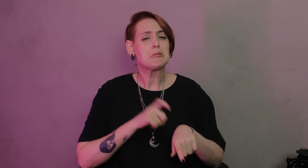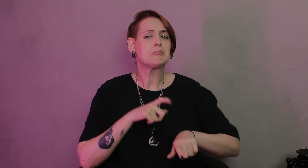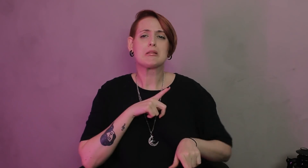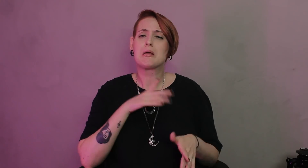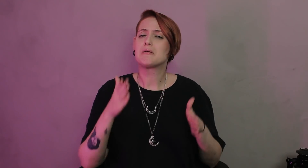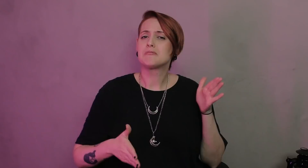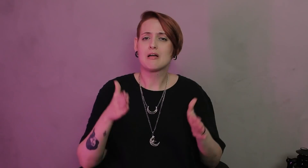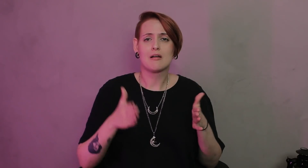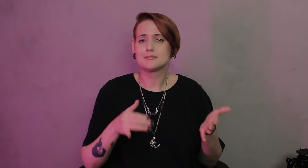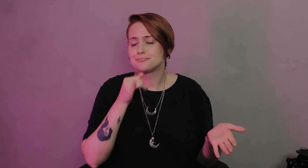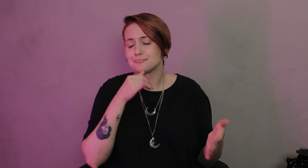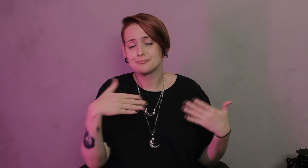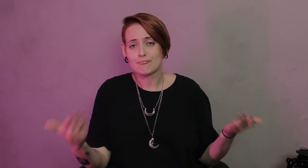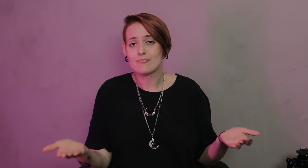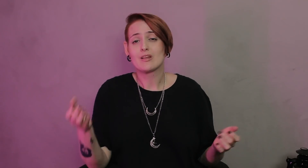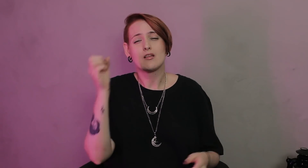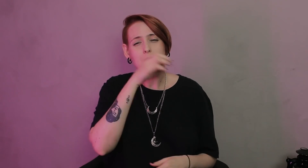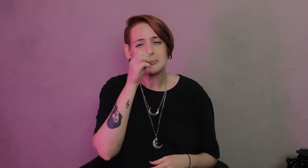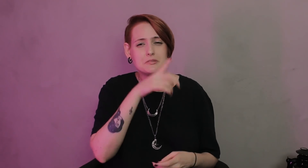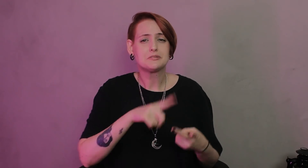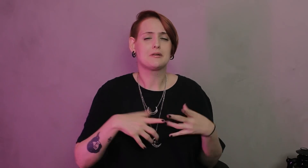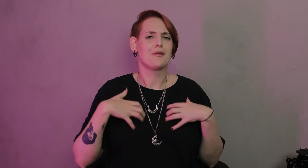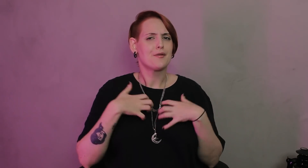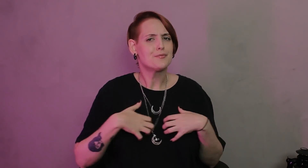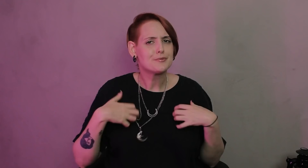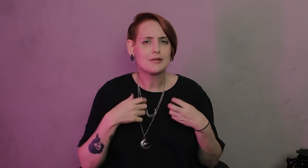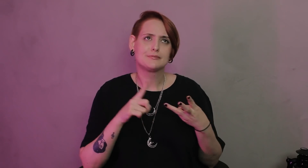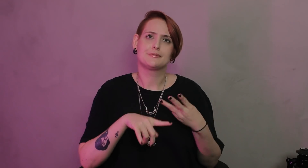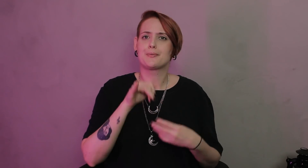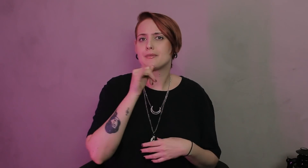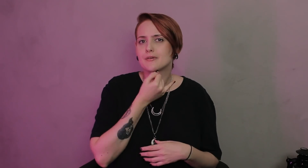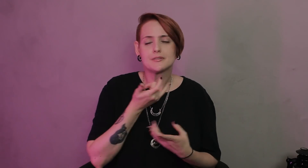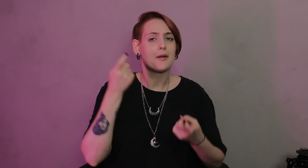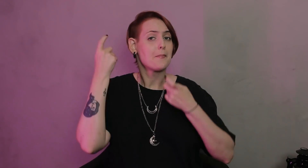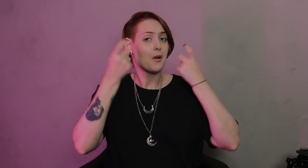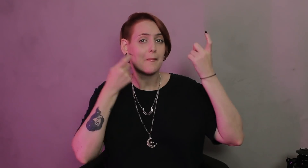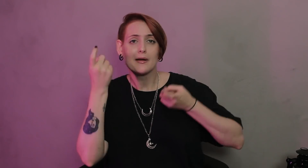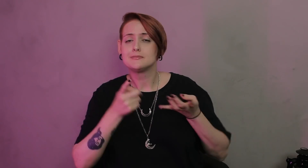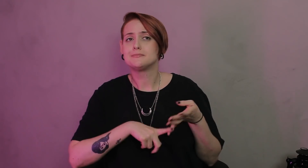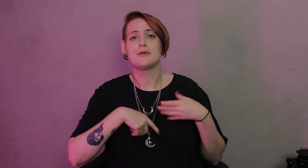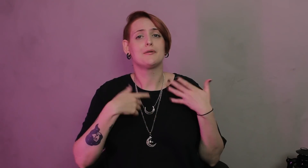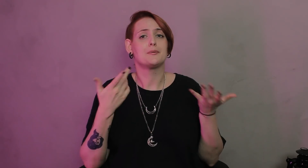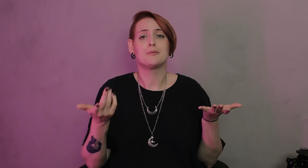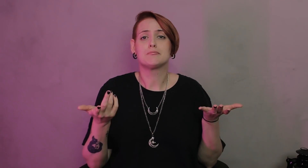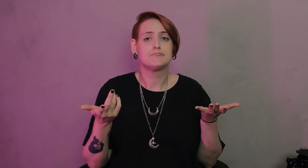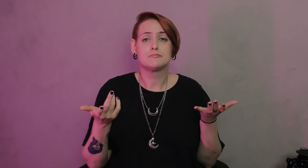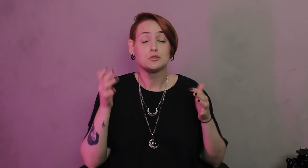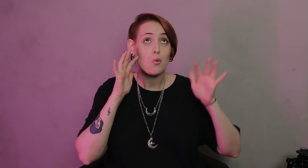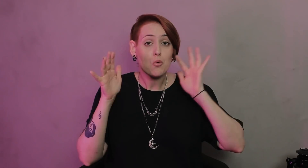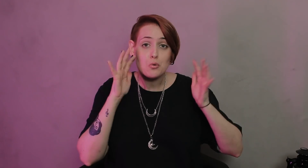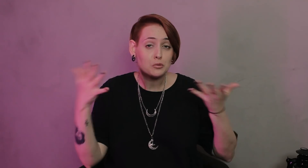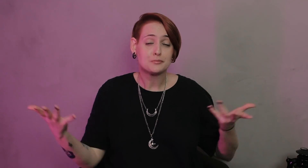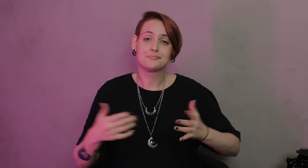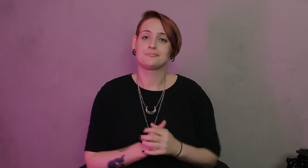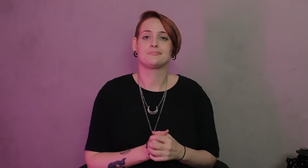she had her rebellious phase, frustration, sadness, worry and dreams.